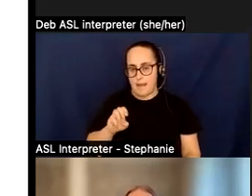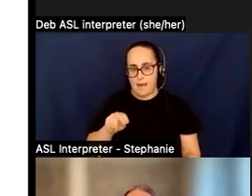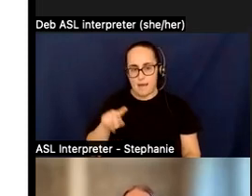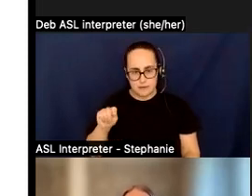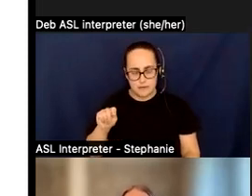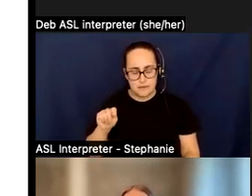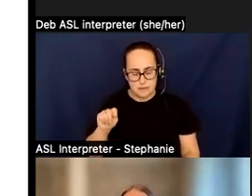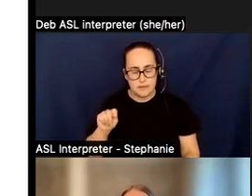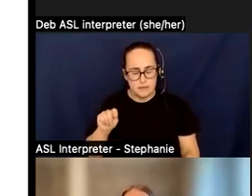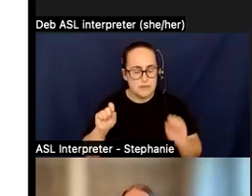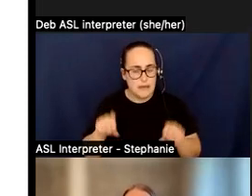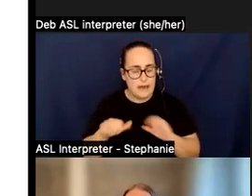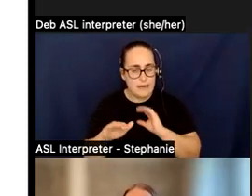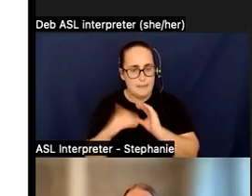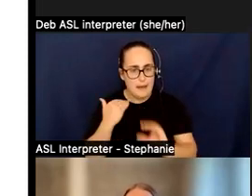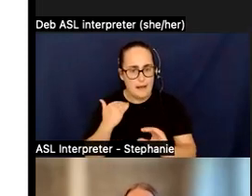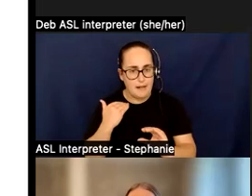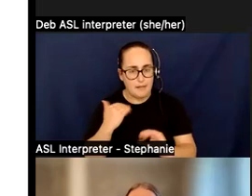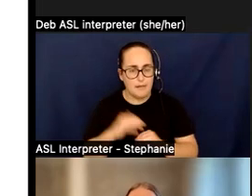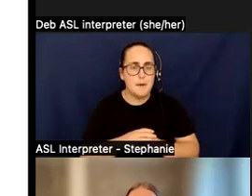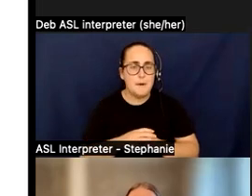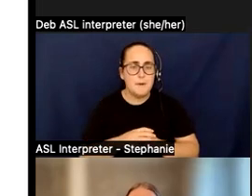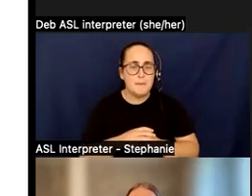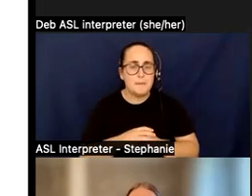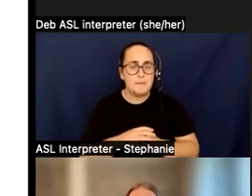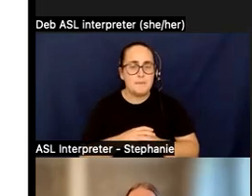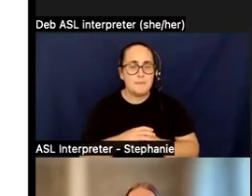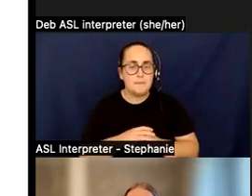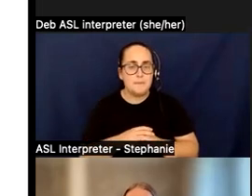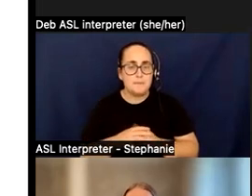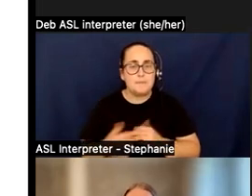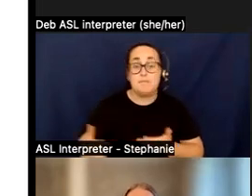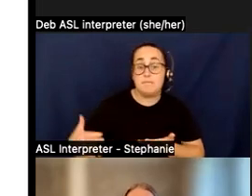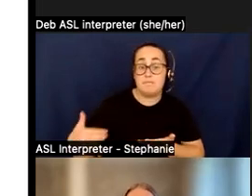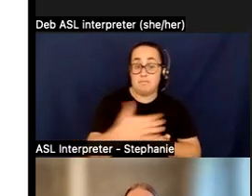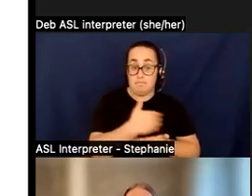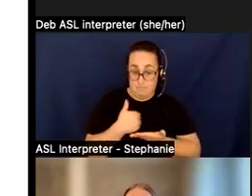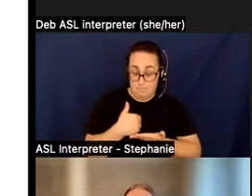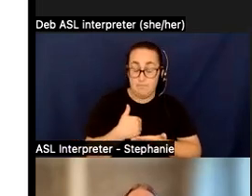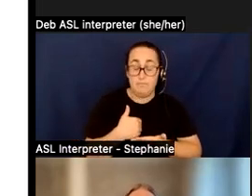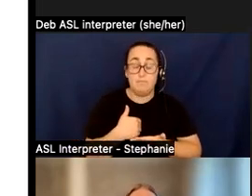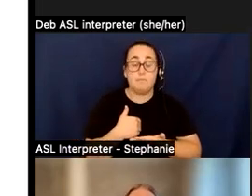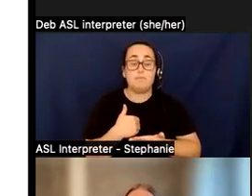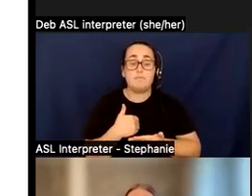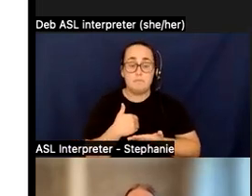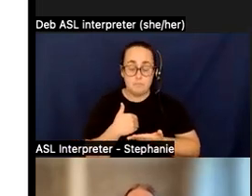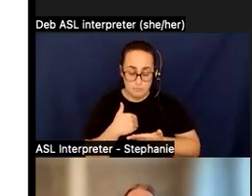So once we have your applications, the selection panel will read and score your applications